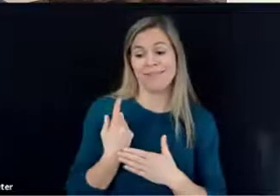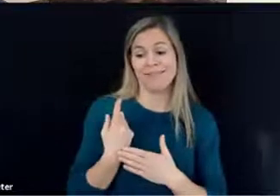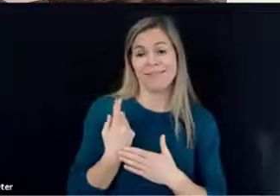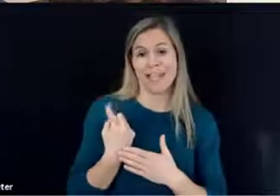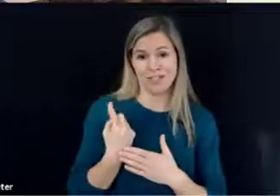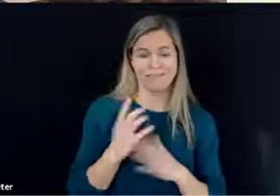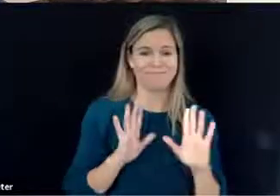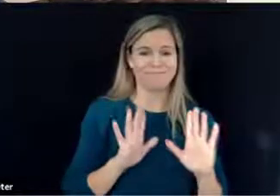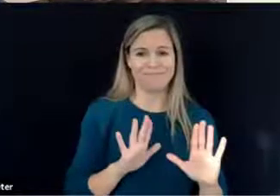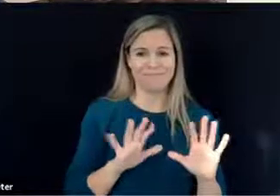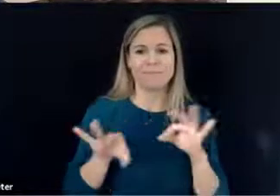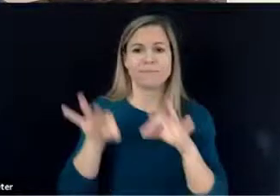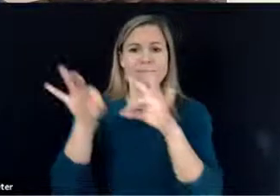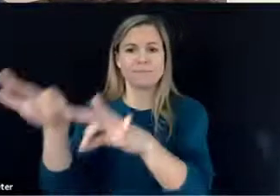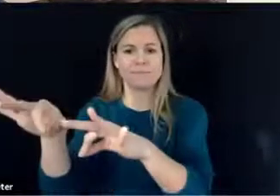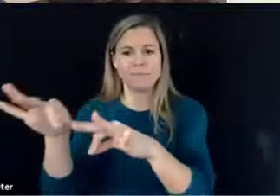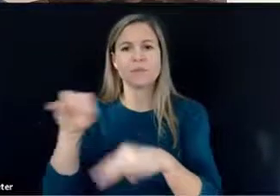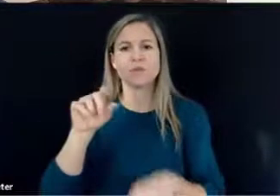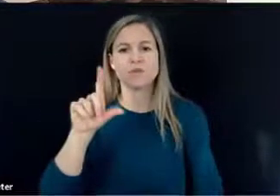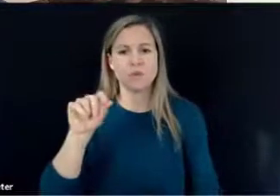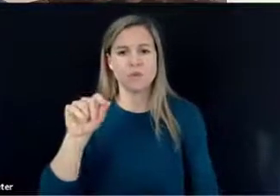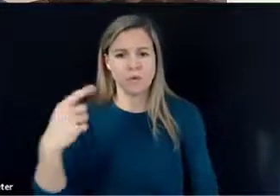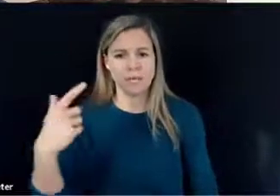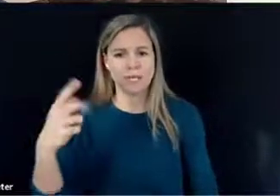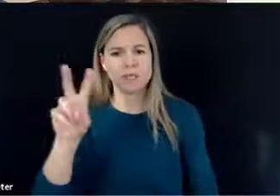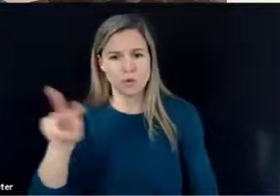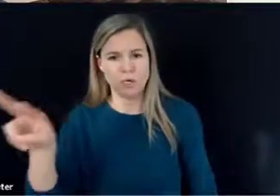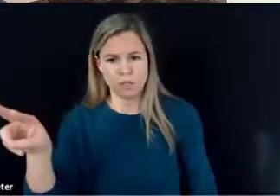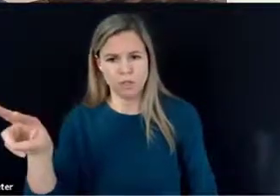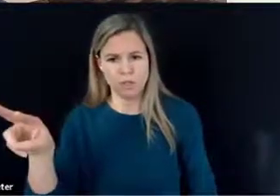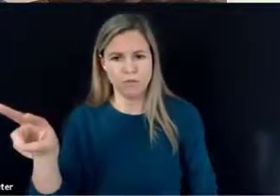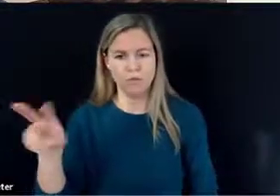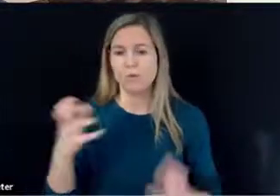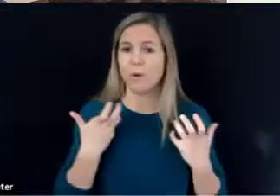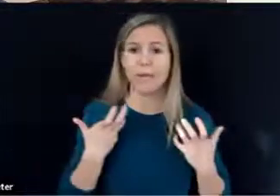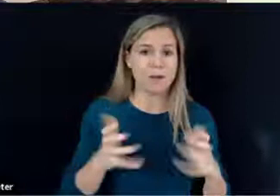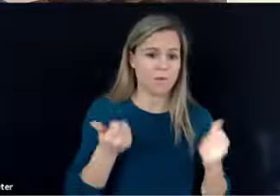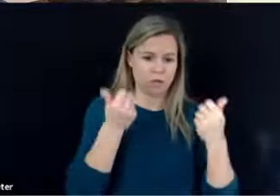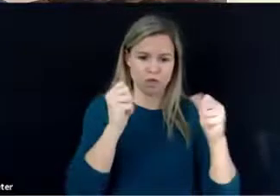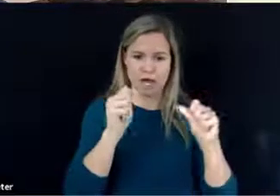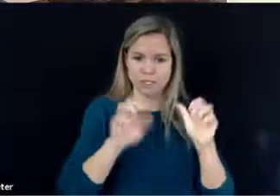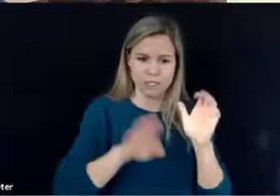to not push to have a conference in 2021,